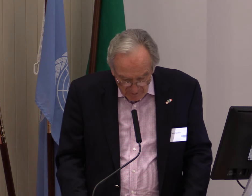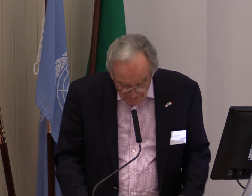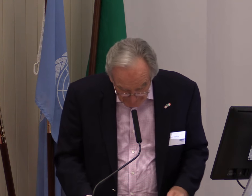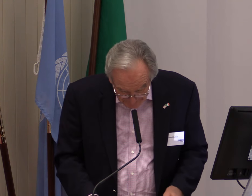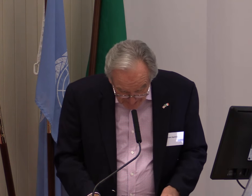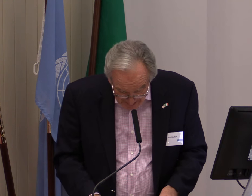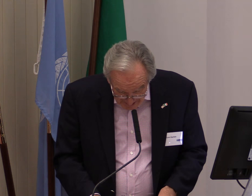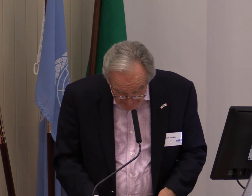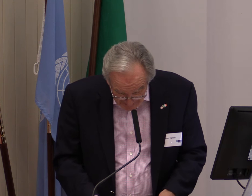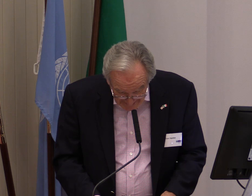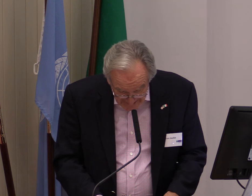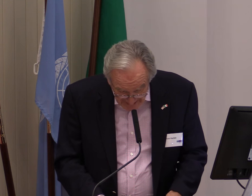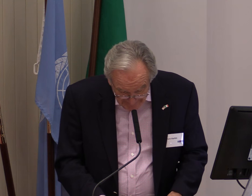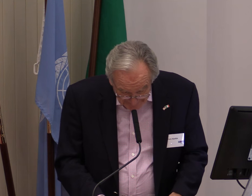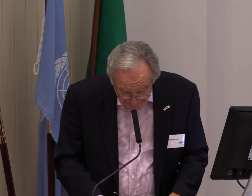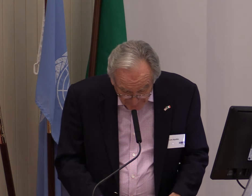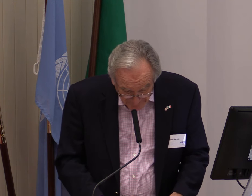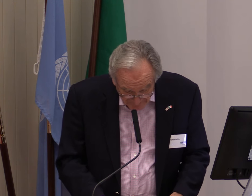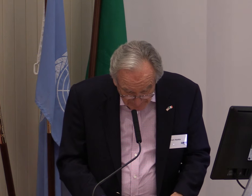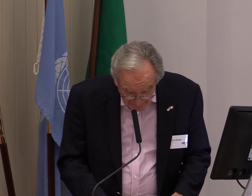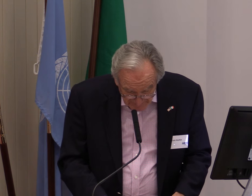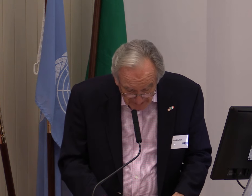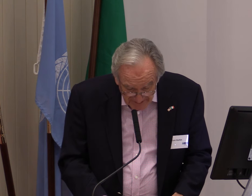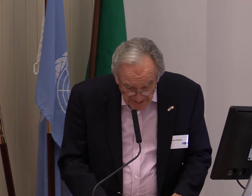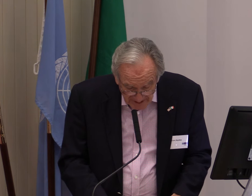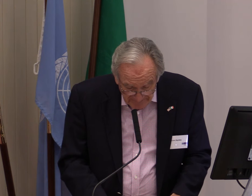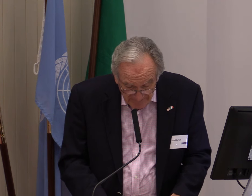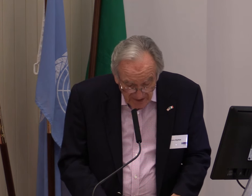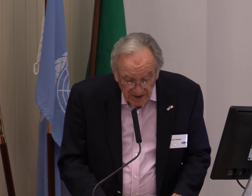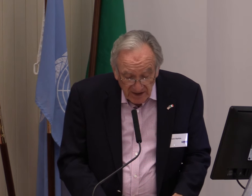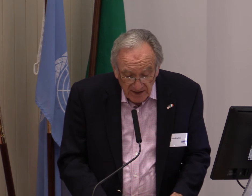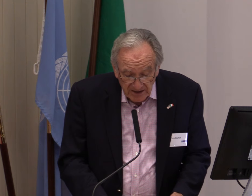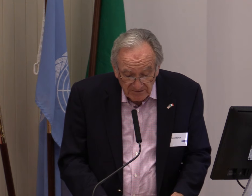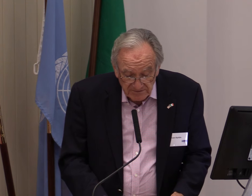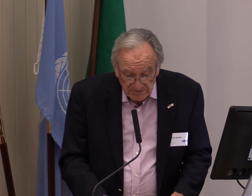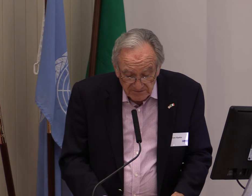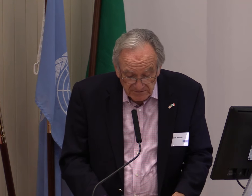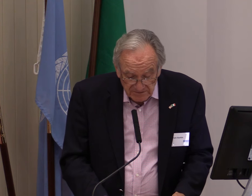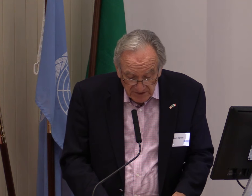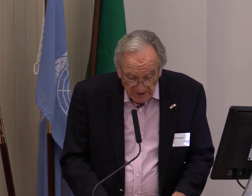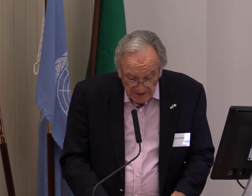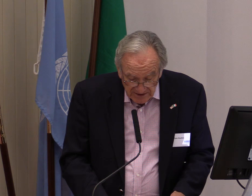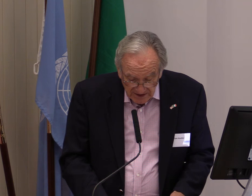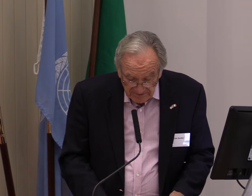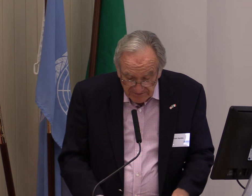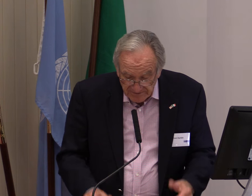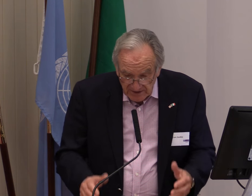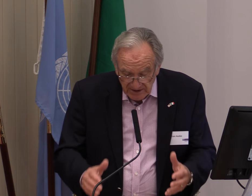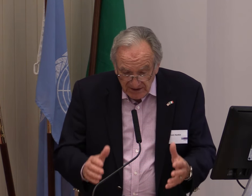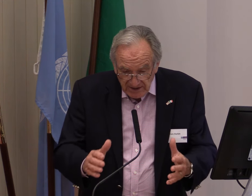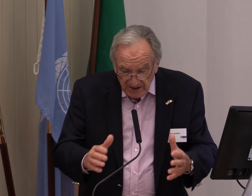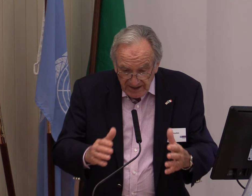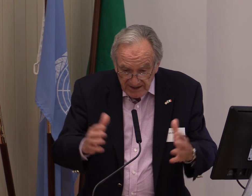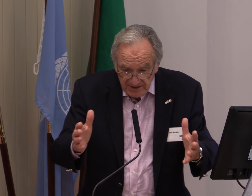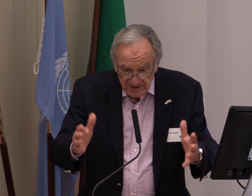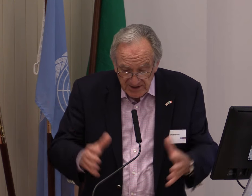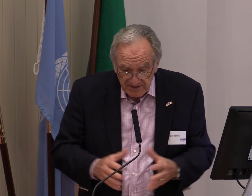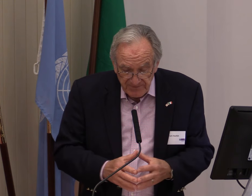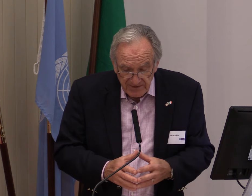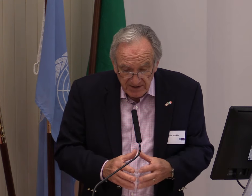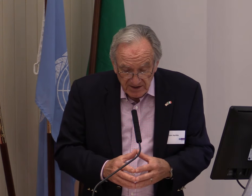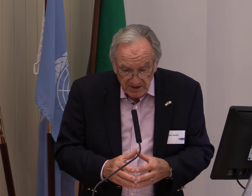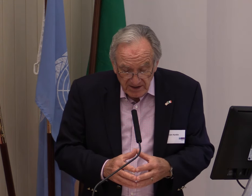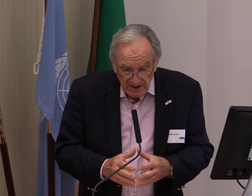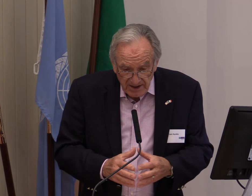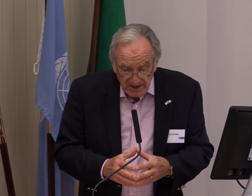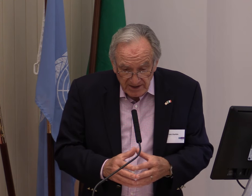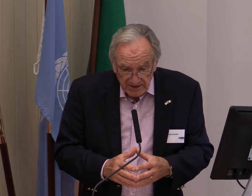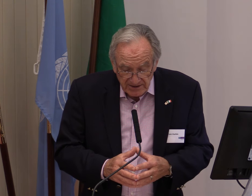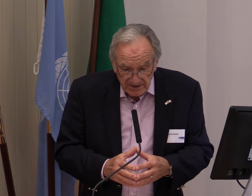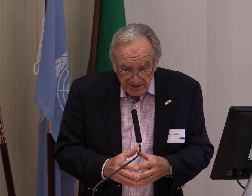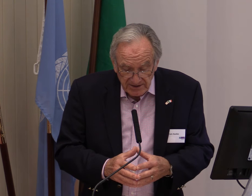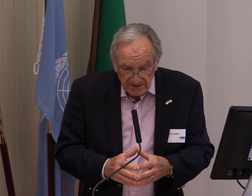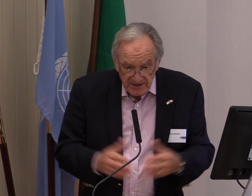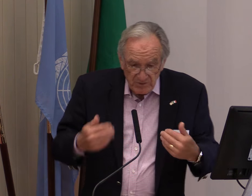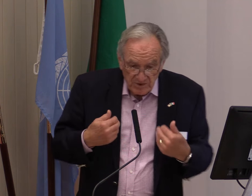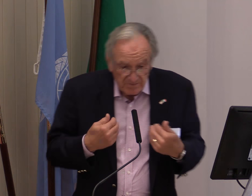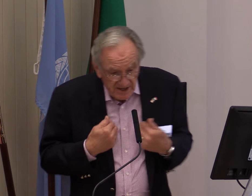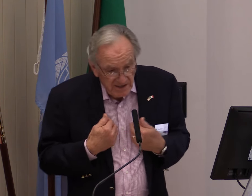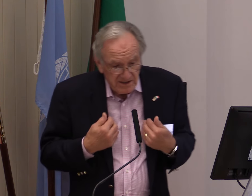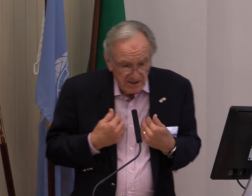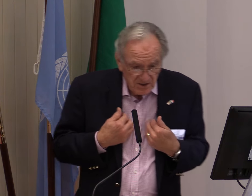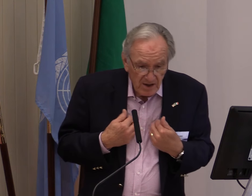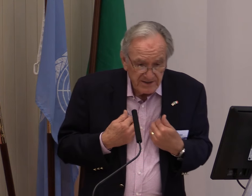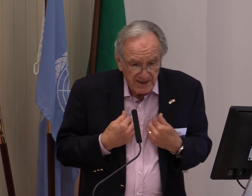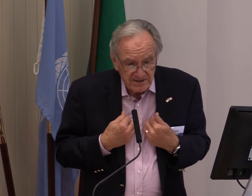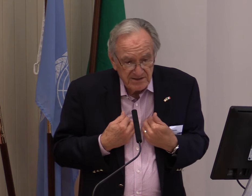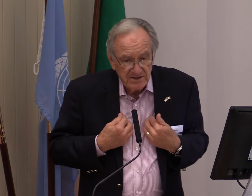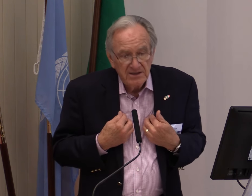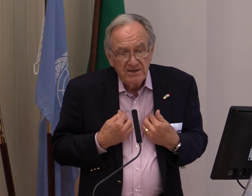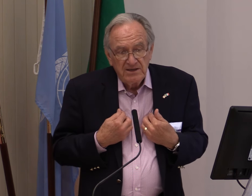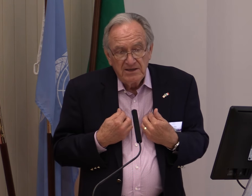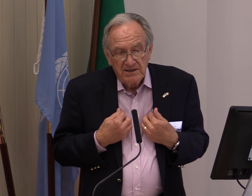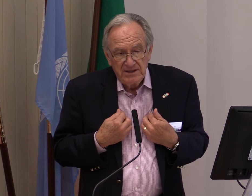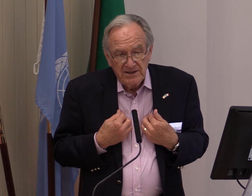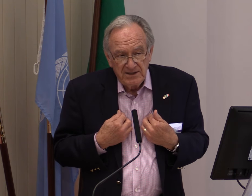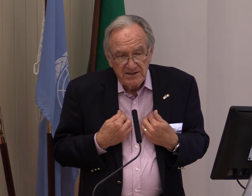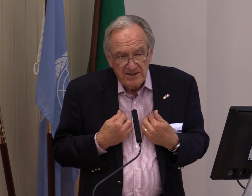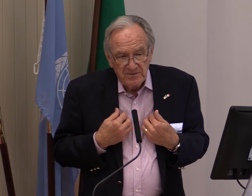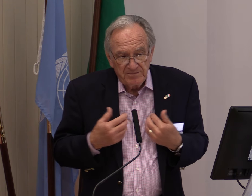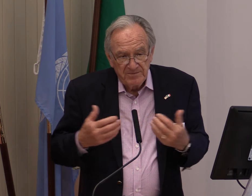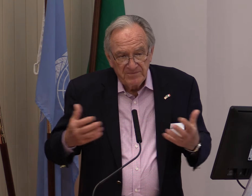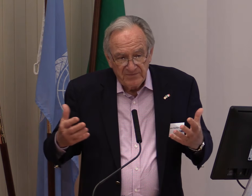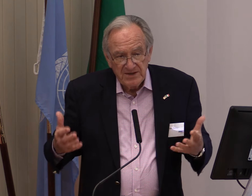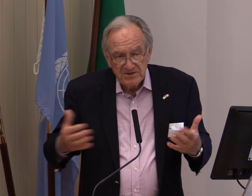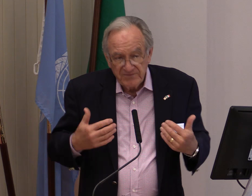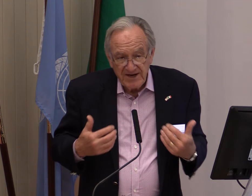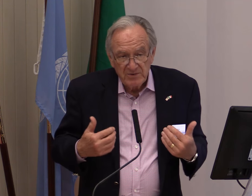Well, about that time I get into the Senate and even with my contacts in friends and family